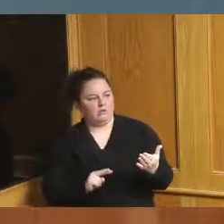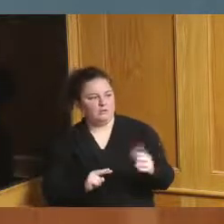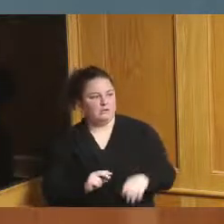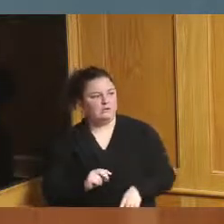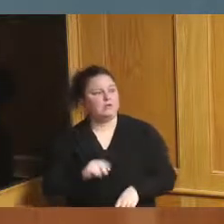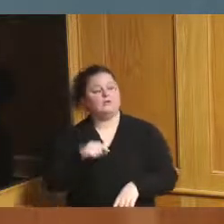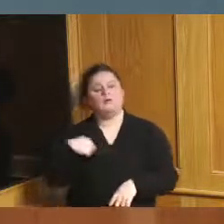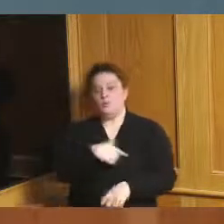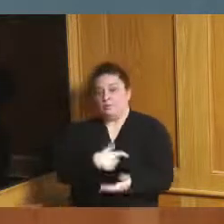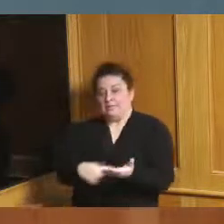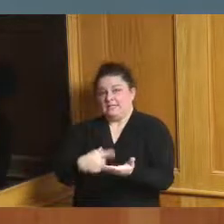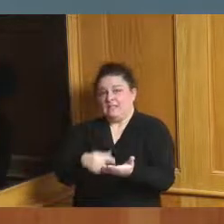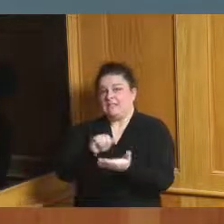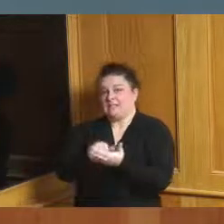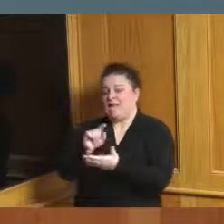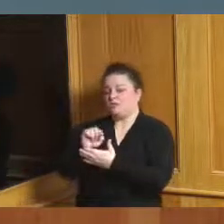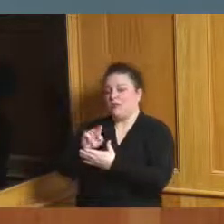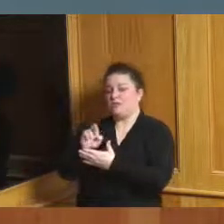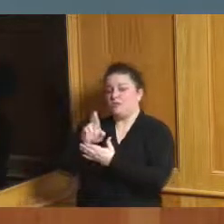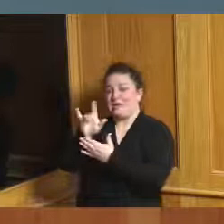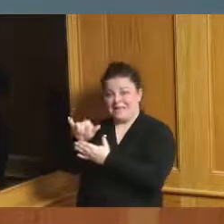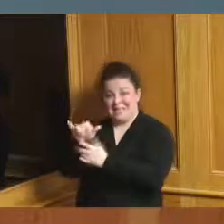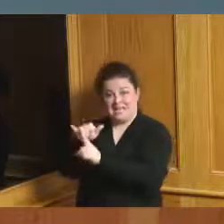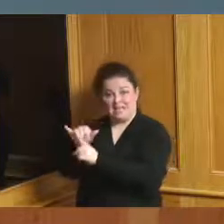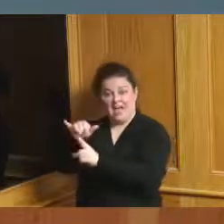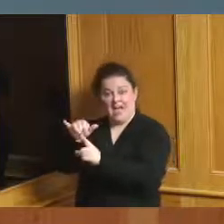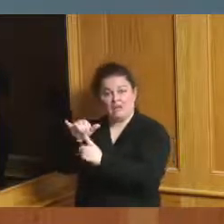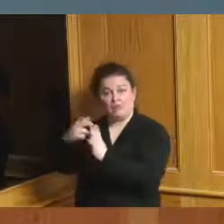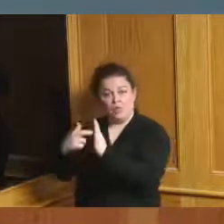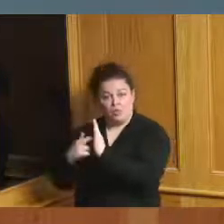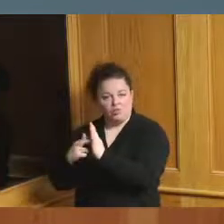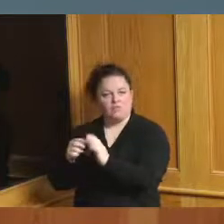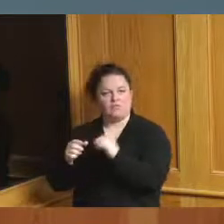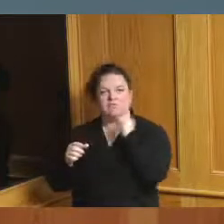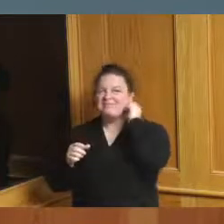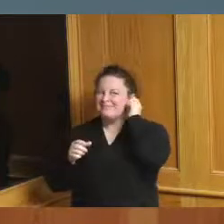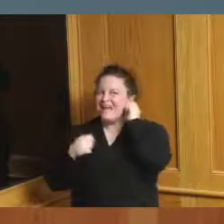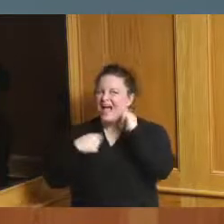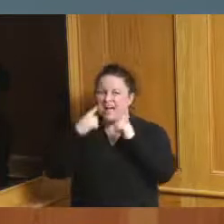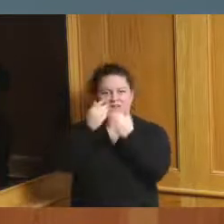I've said this before and it bears repeating for me to have the public that i understand